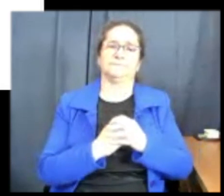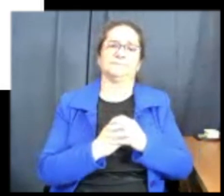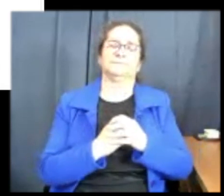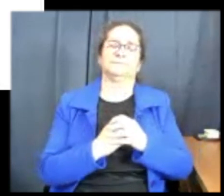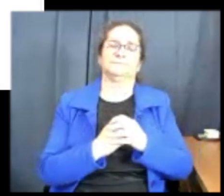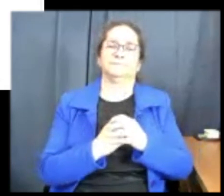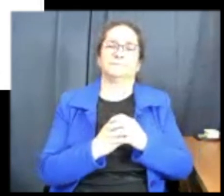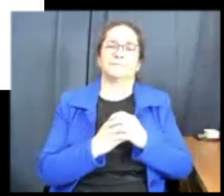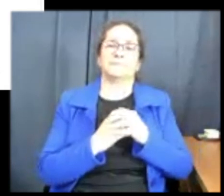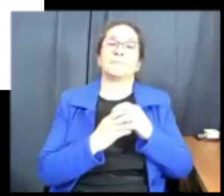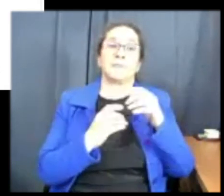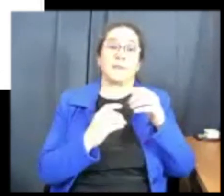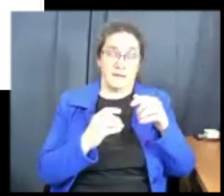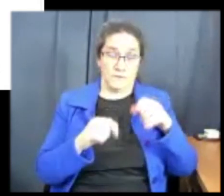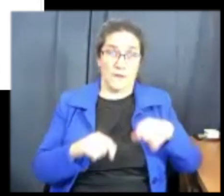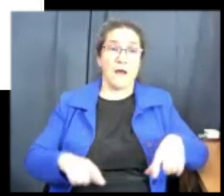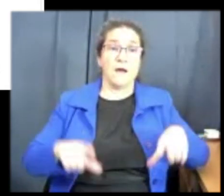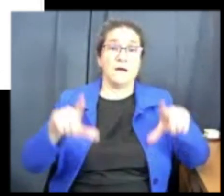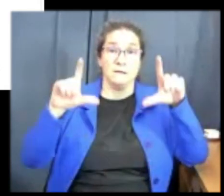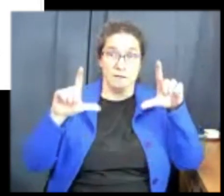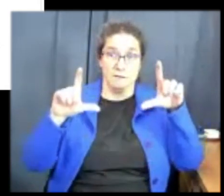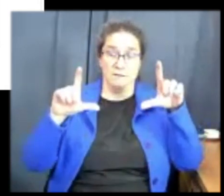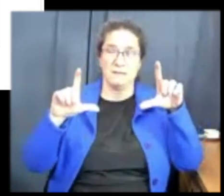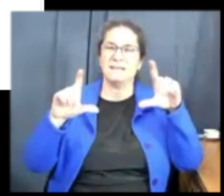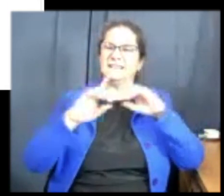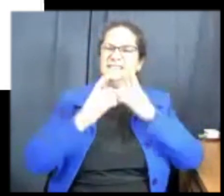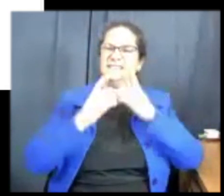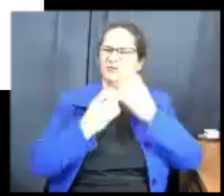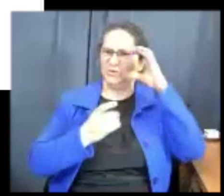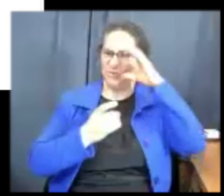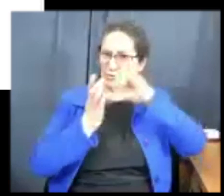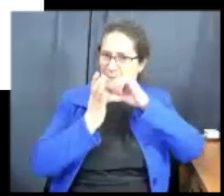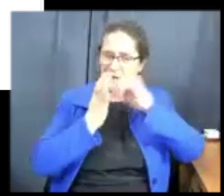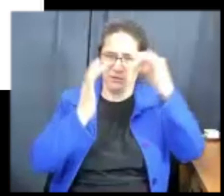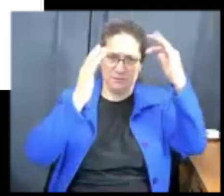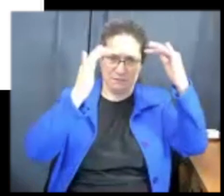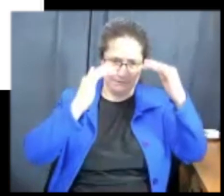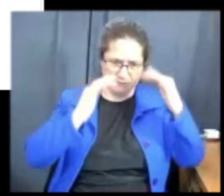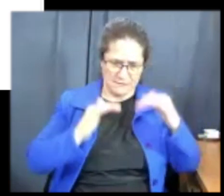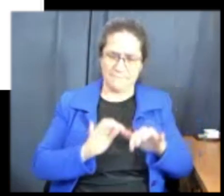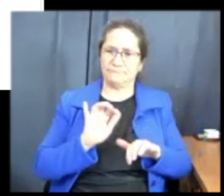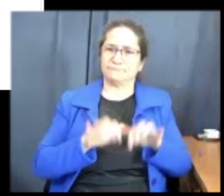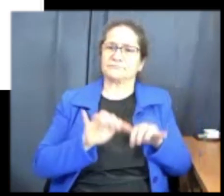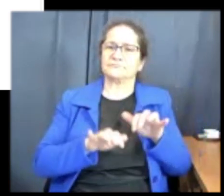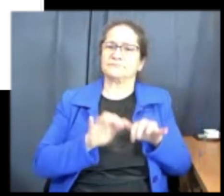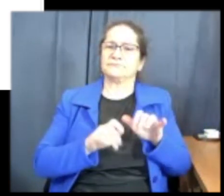Once we're in the district search page, all we would have to do is type in a specific district